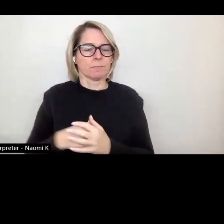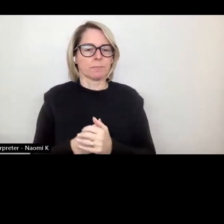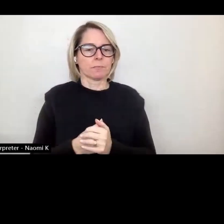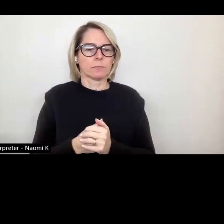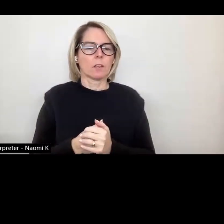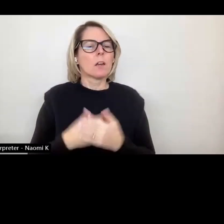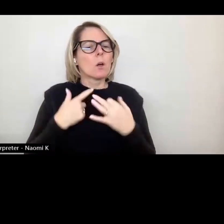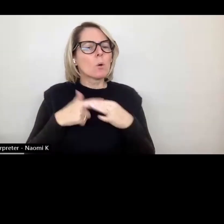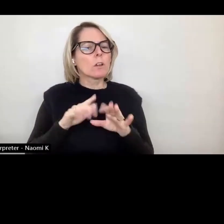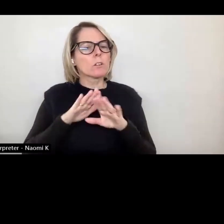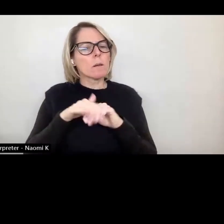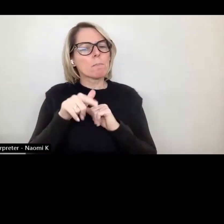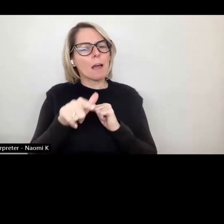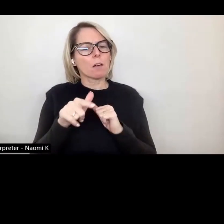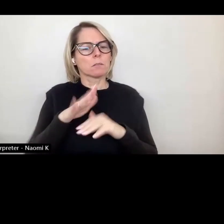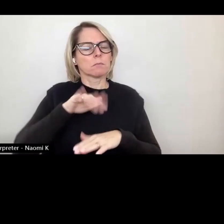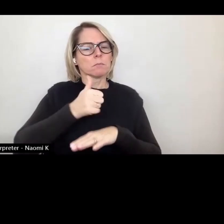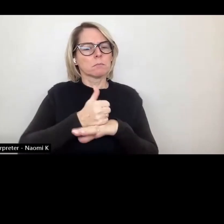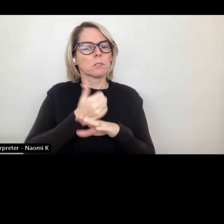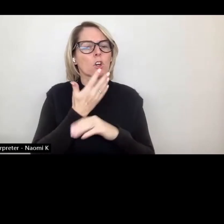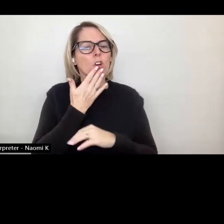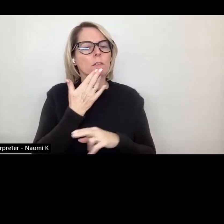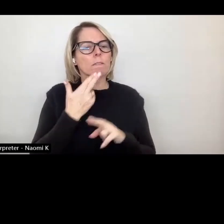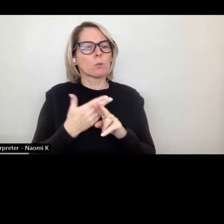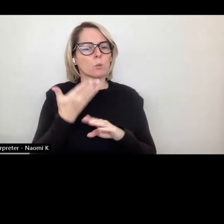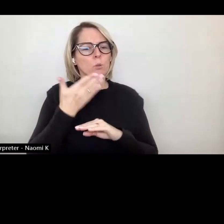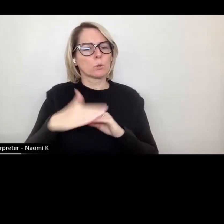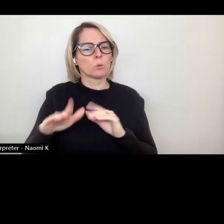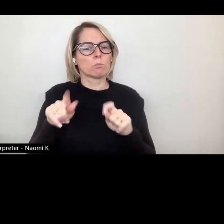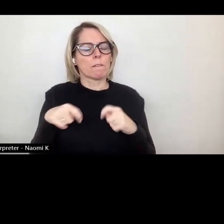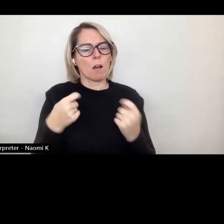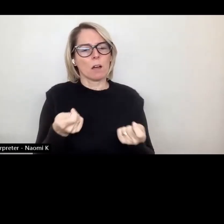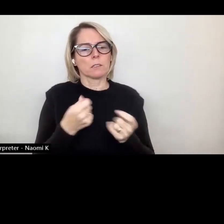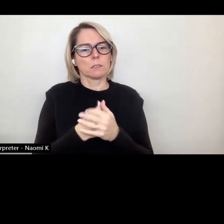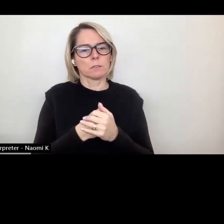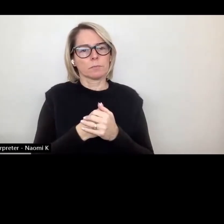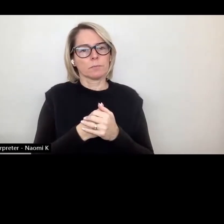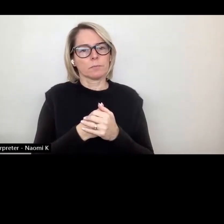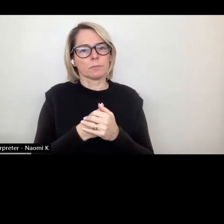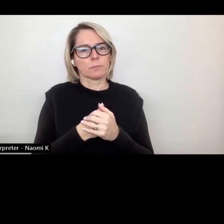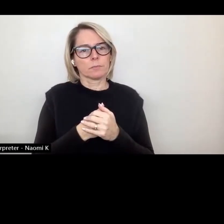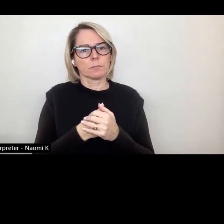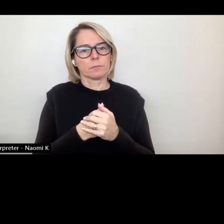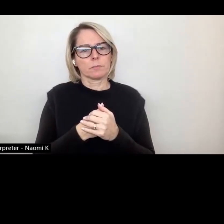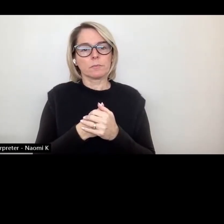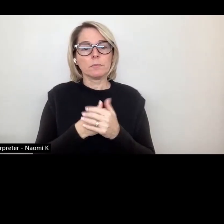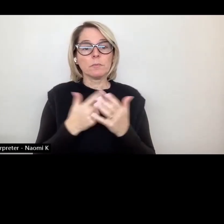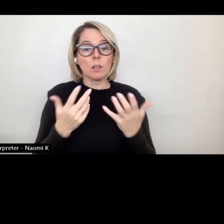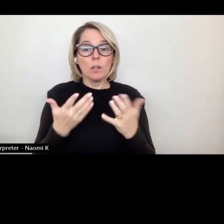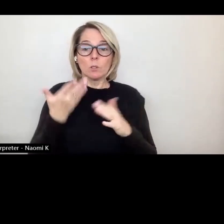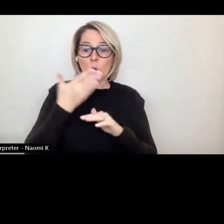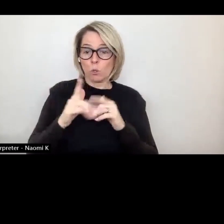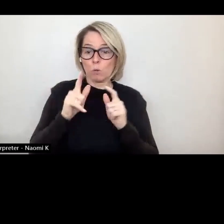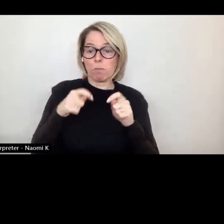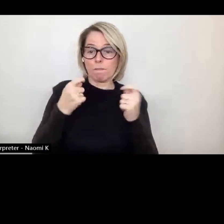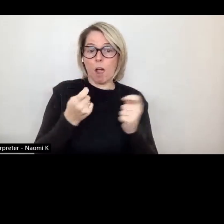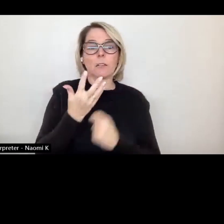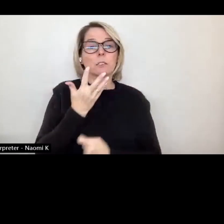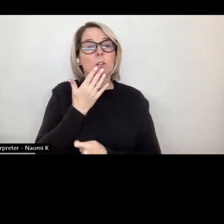The question is, to confirm that establishment costs for new providers are included in year one funding,